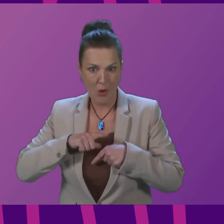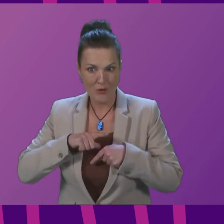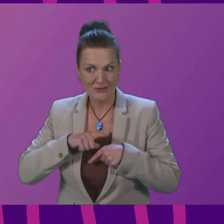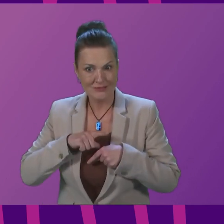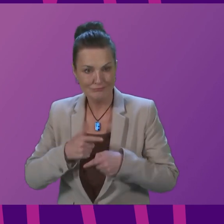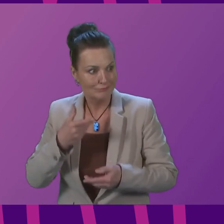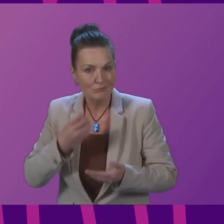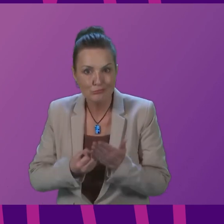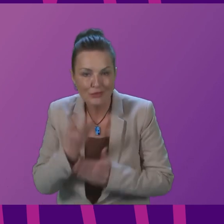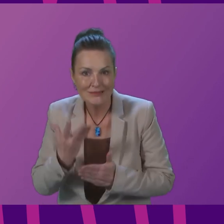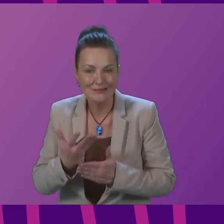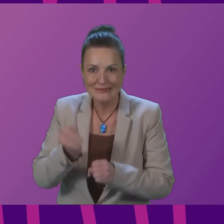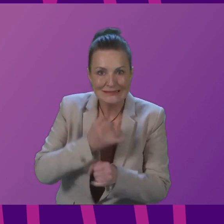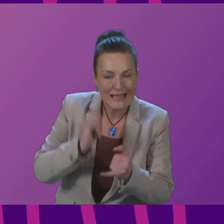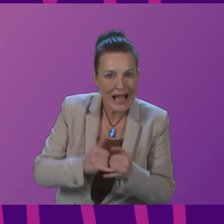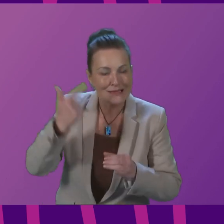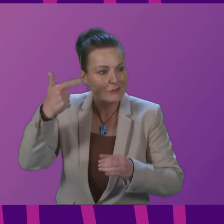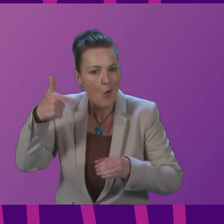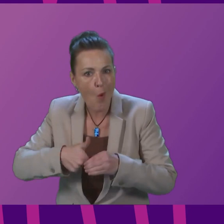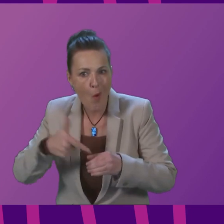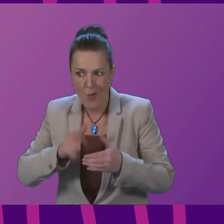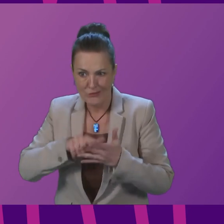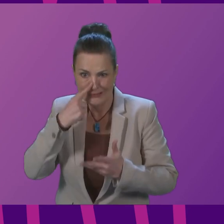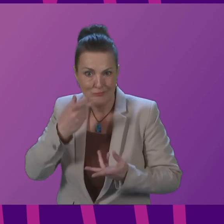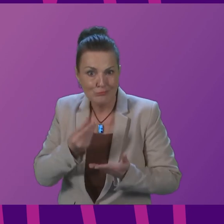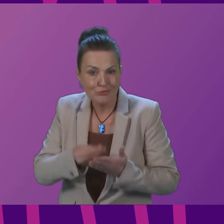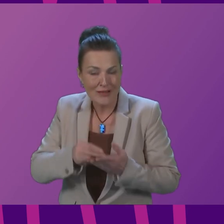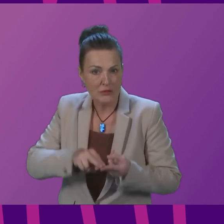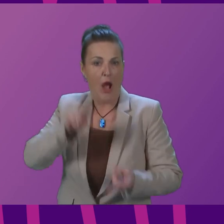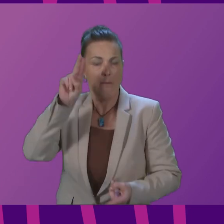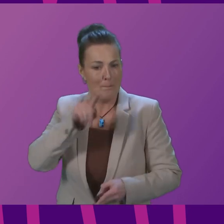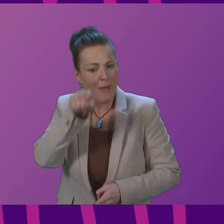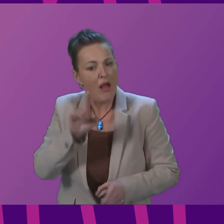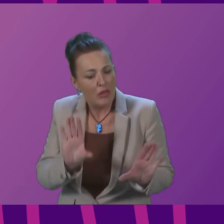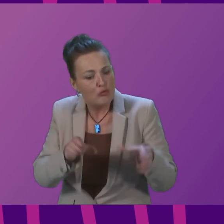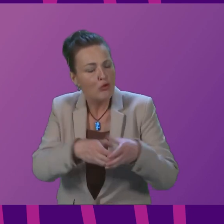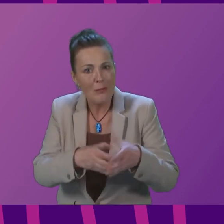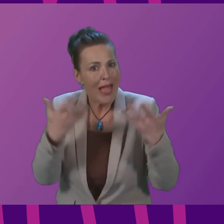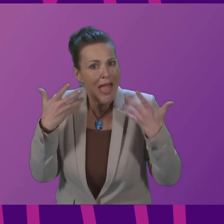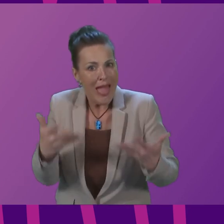working group that was set up to address the cost of living has not met since the start of the partygate scandal.